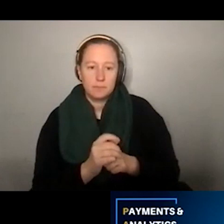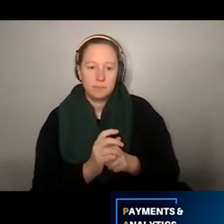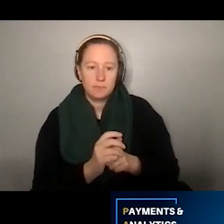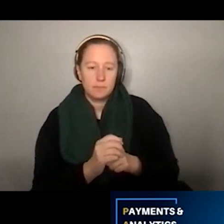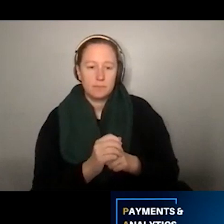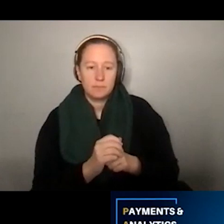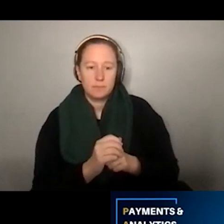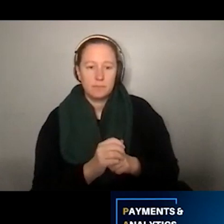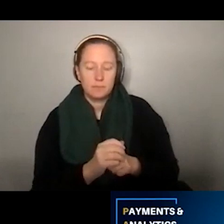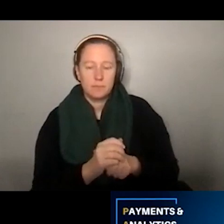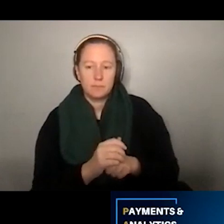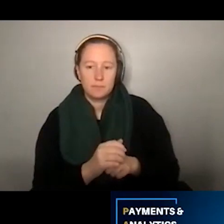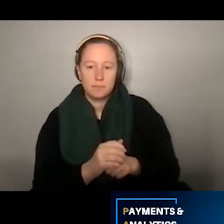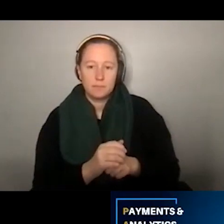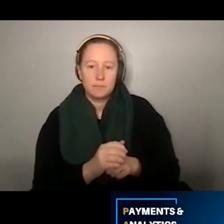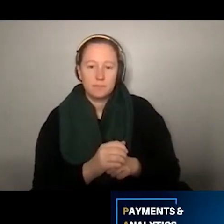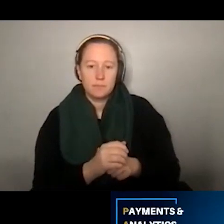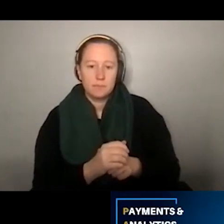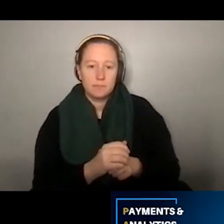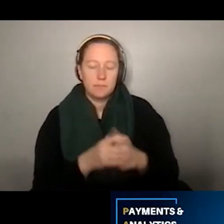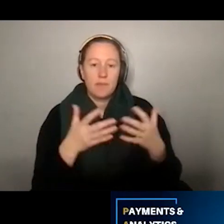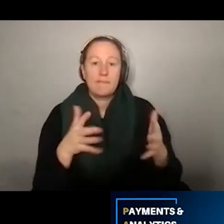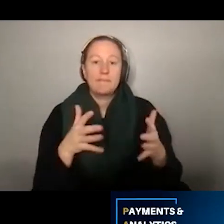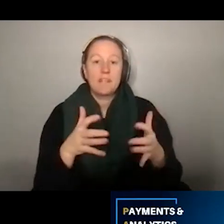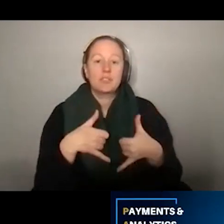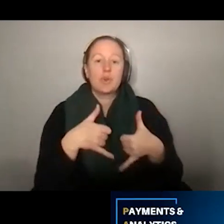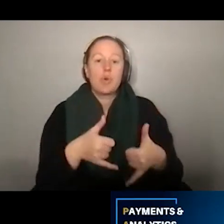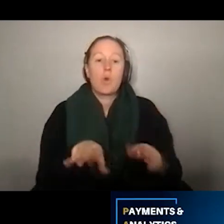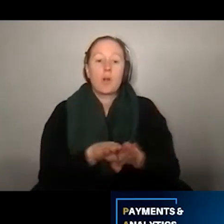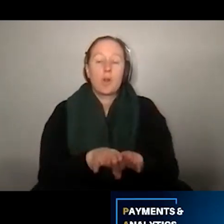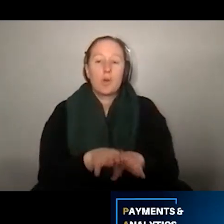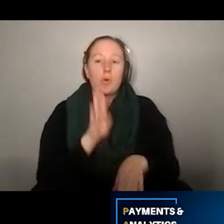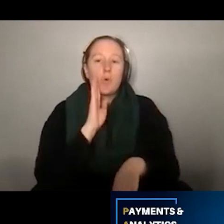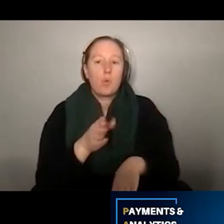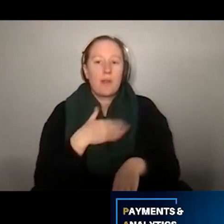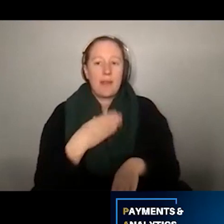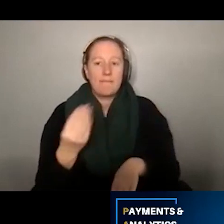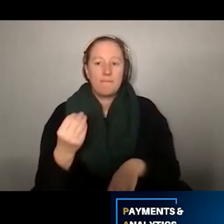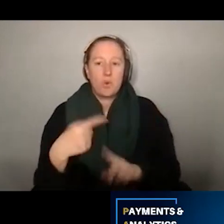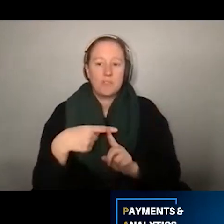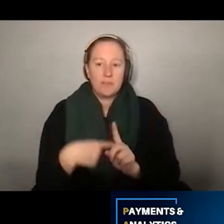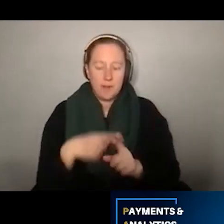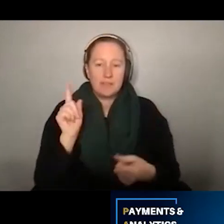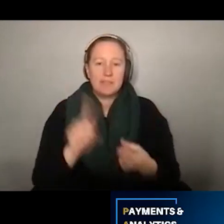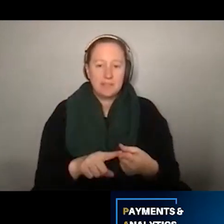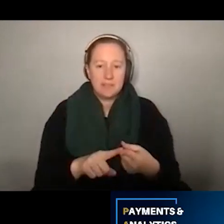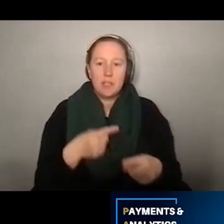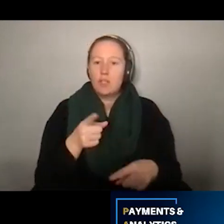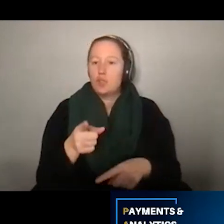After the award is closed, you'll have 14 months until you can no longer draw down funds.